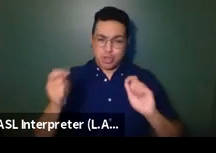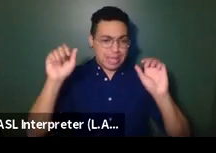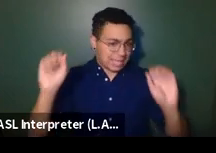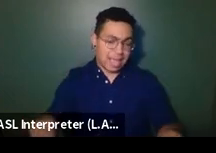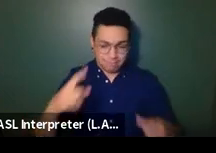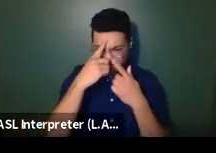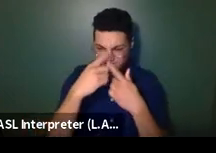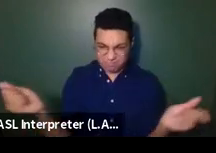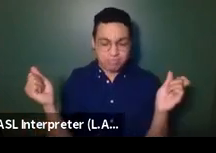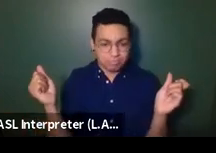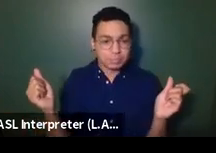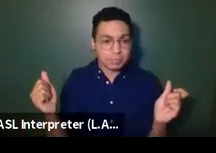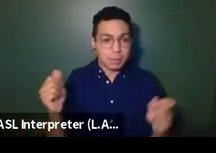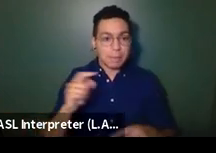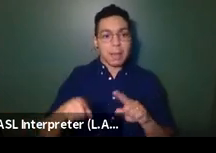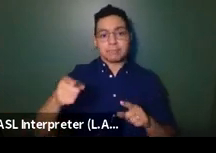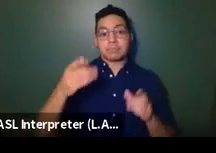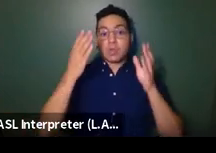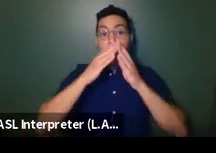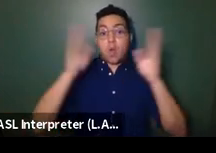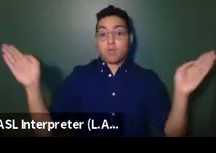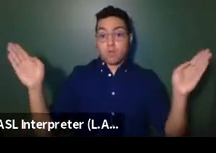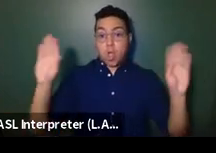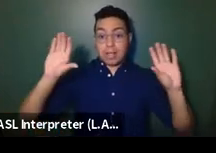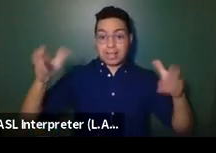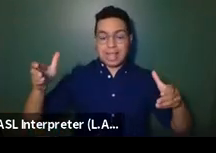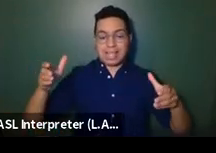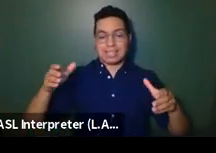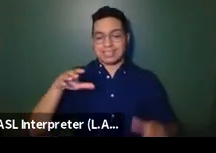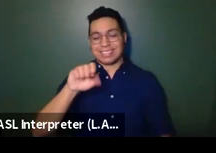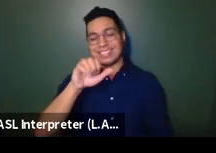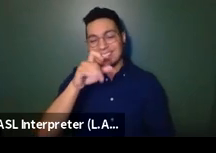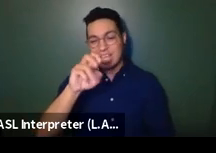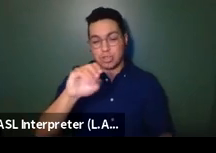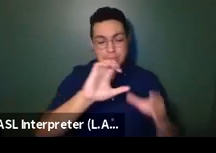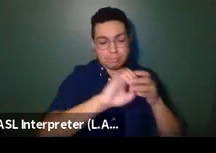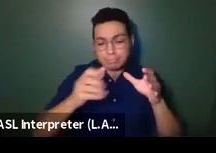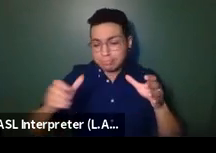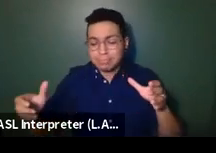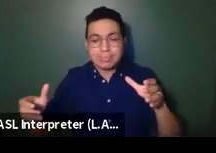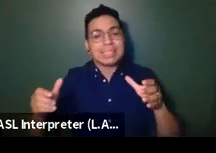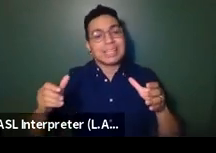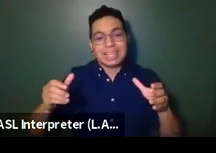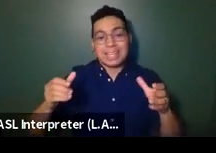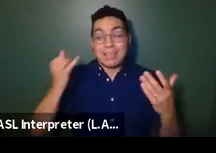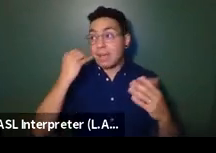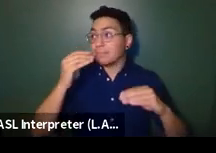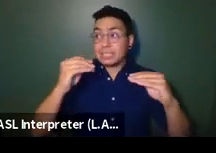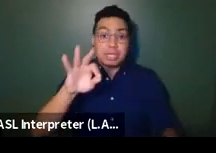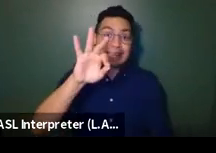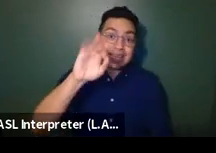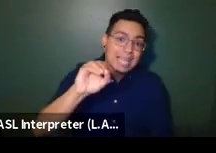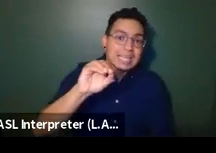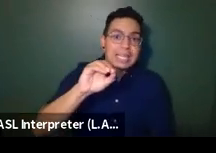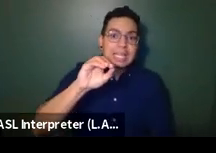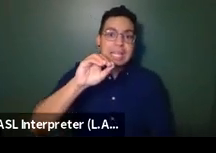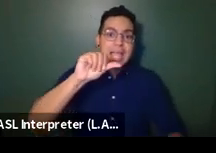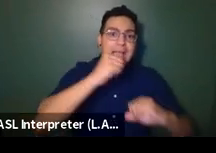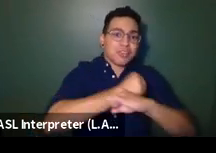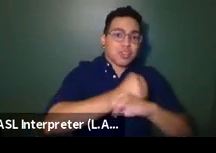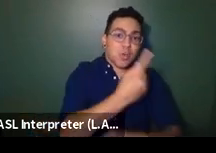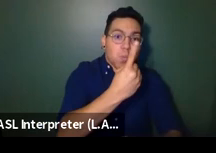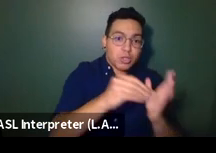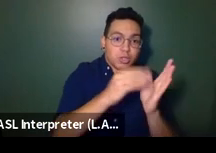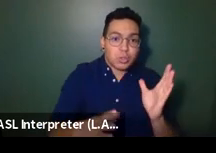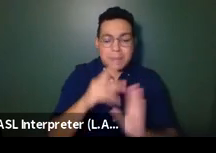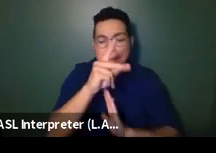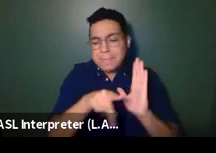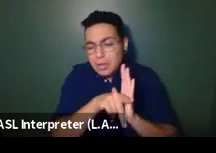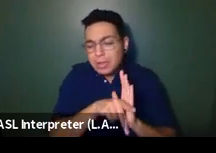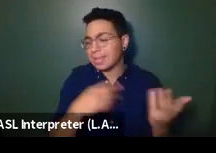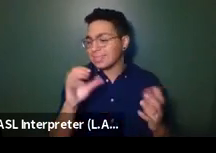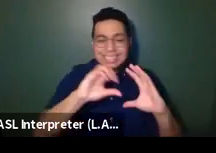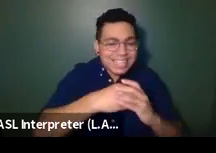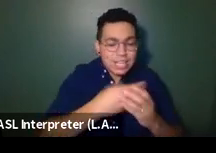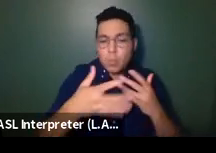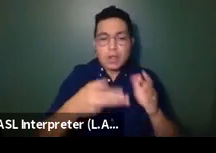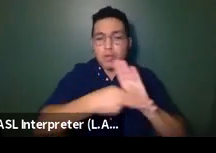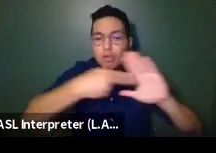ESD 189 - Amy Colburn: Because this is the overall class sections are just how you if I'm teaching 90 Algebra one students periods or sections or just a way to put them into their individual classes.